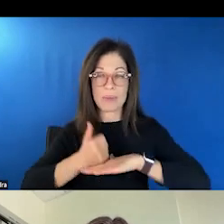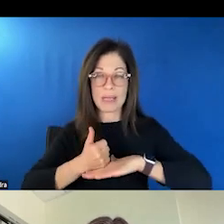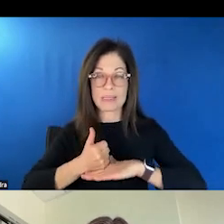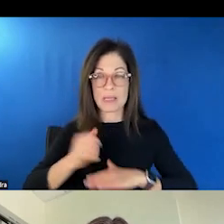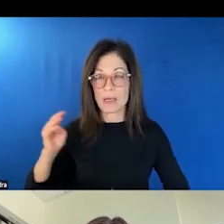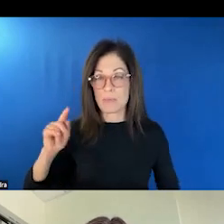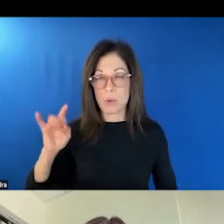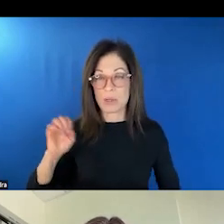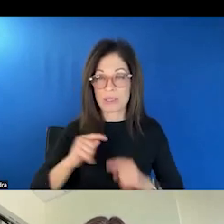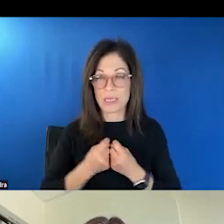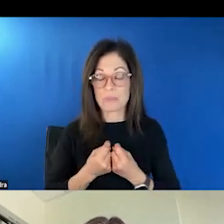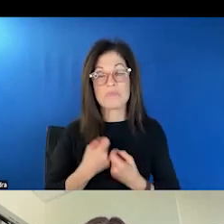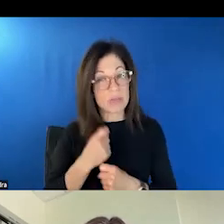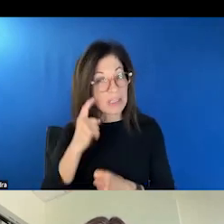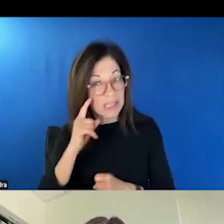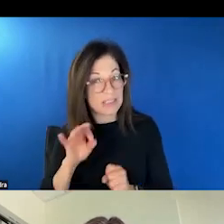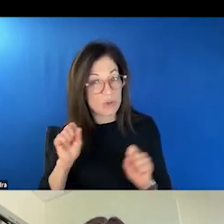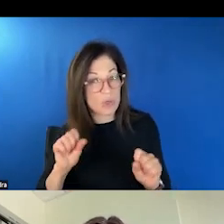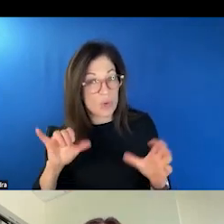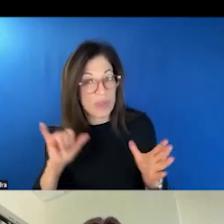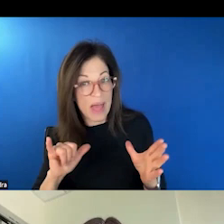HAVE THE CAPACITY, BUT MOST COMMUNITIES DON'T HAVE IT. WHAT IS